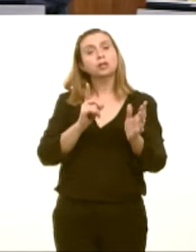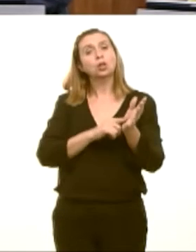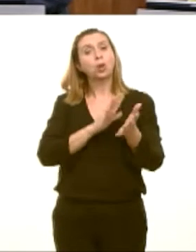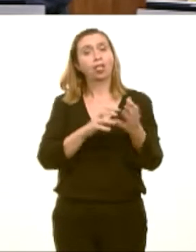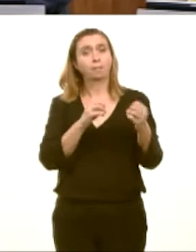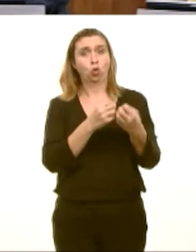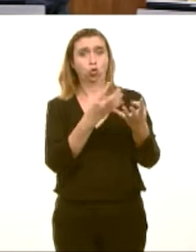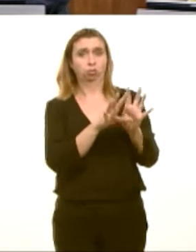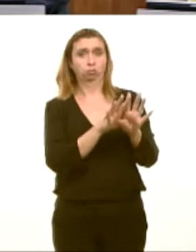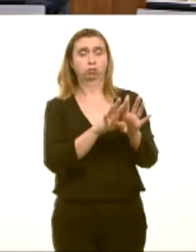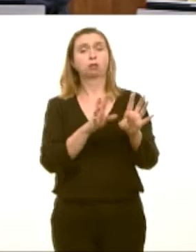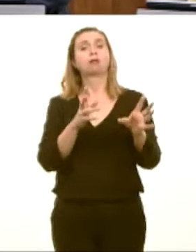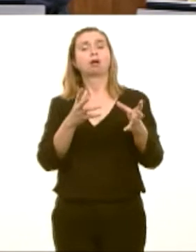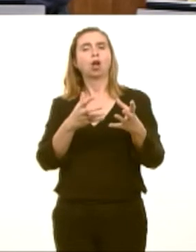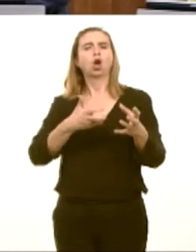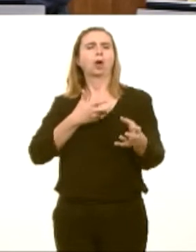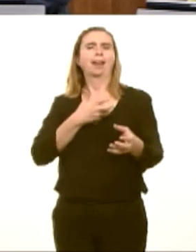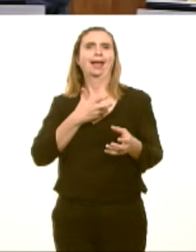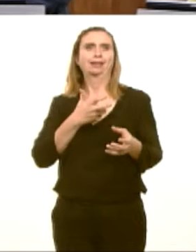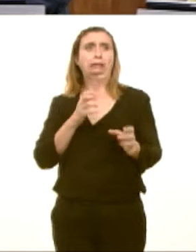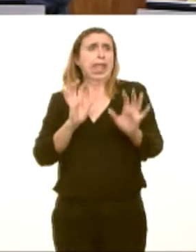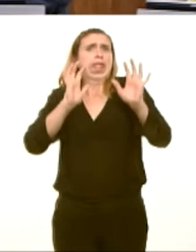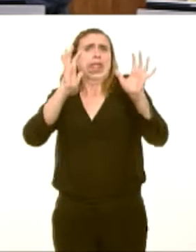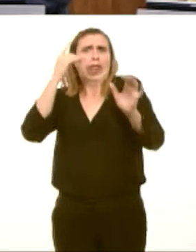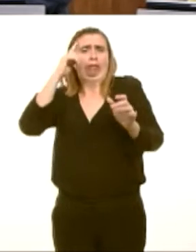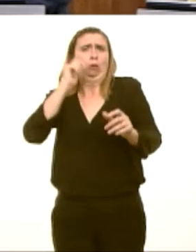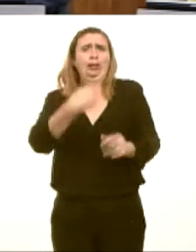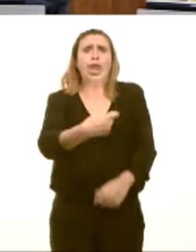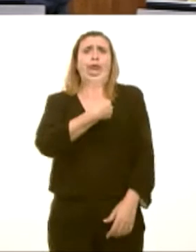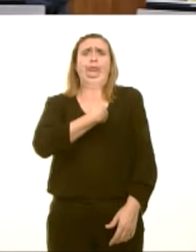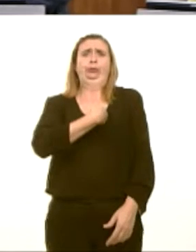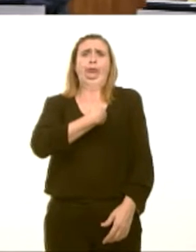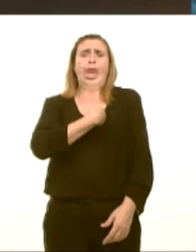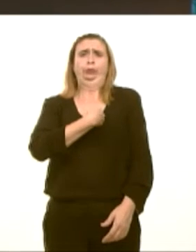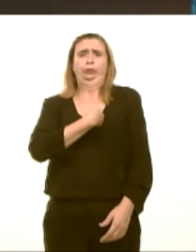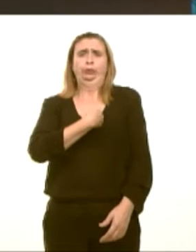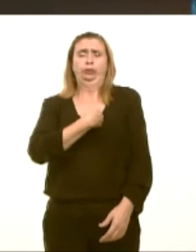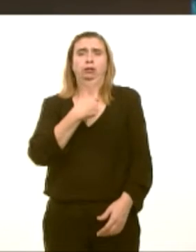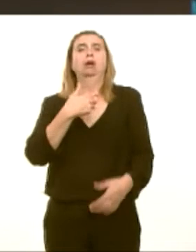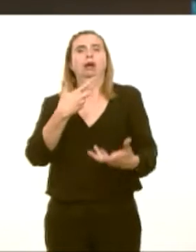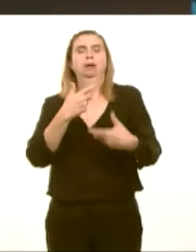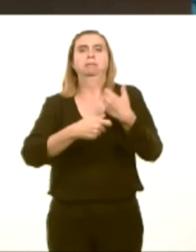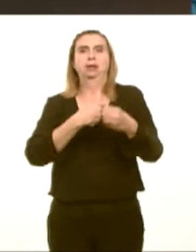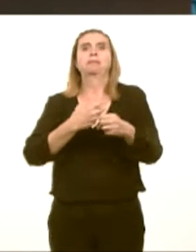all public authoritiesóto treat a complaint as a potential legal action. That, of course, then kicks off a very formal process.